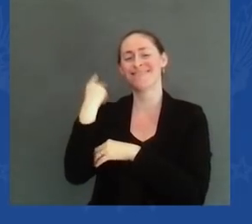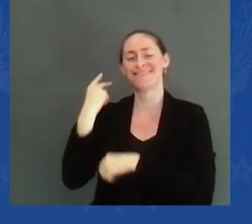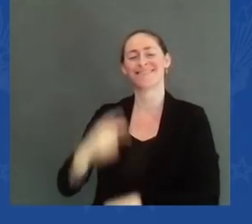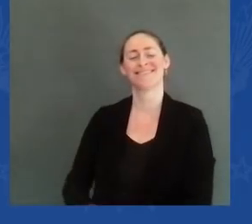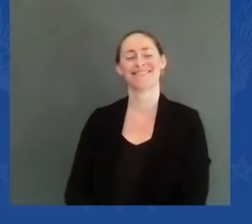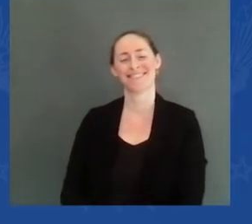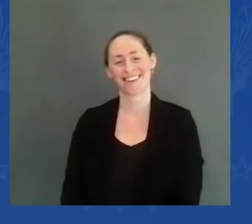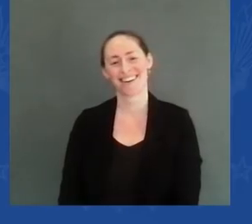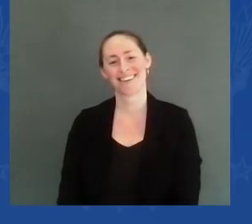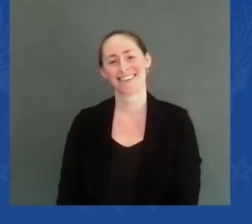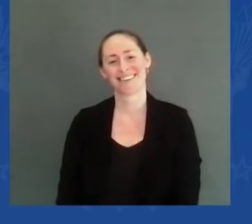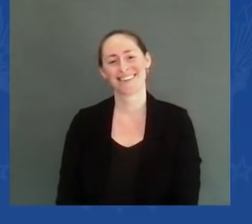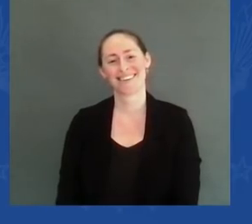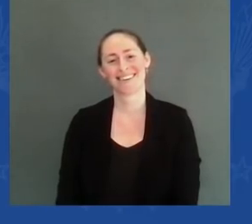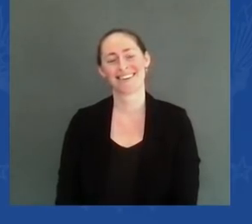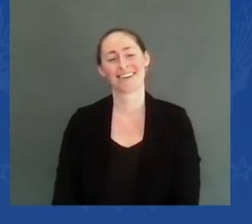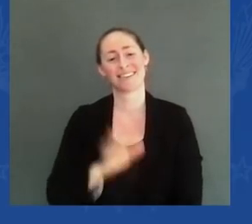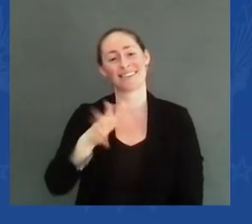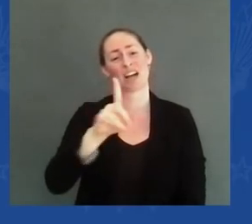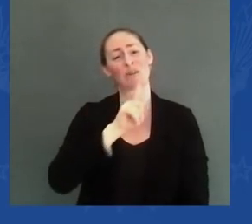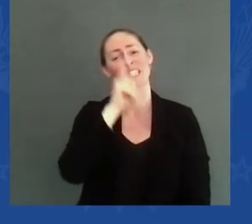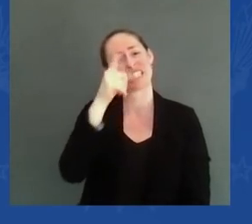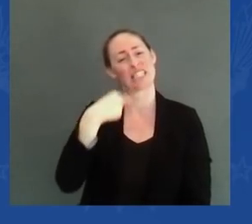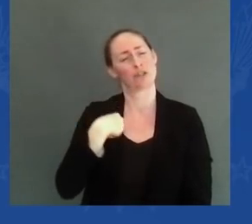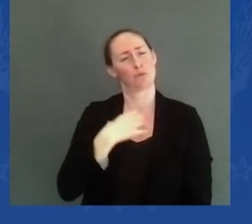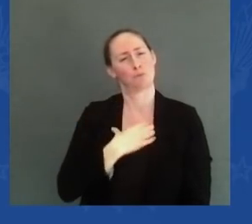to see and talk to the people who have been devastated.